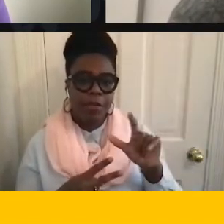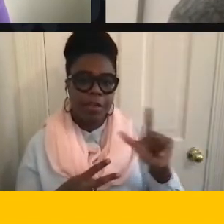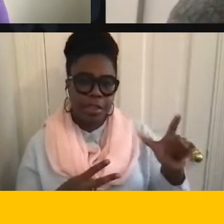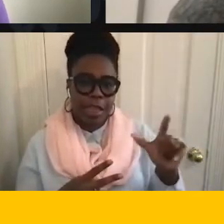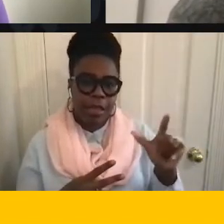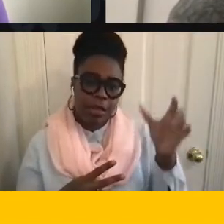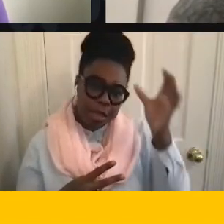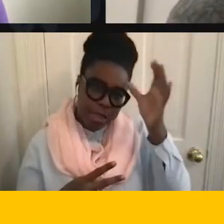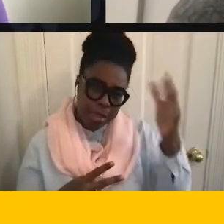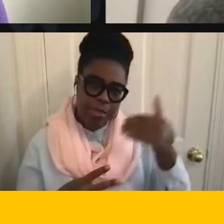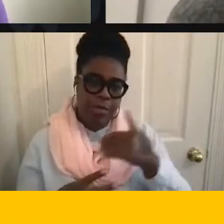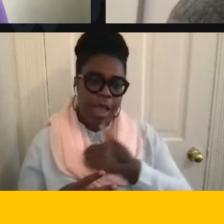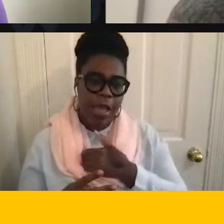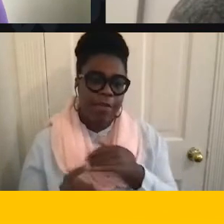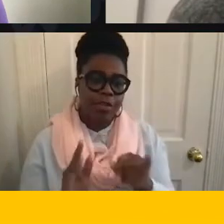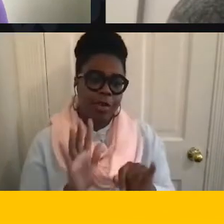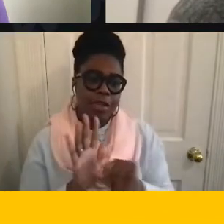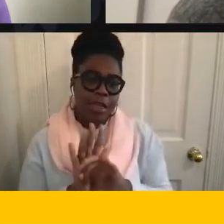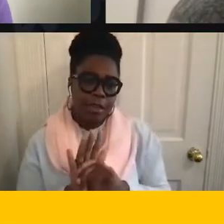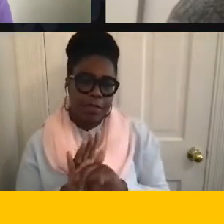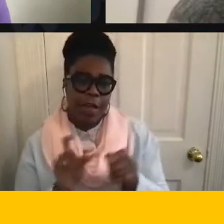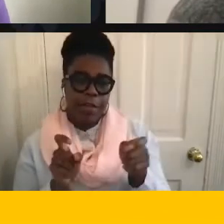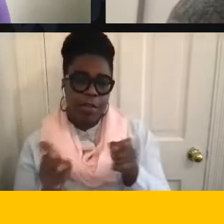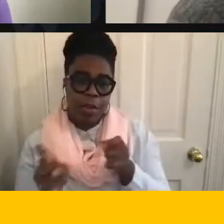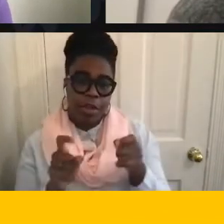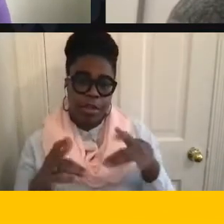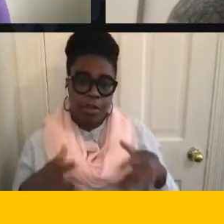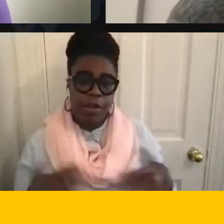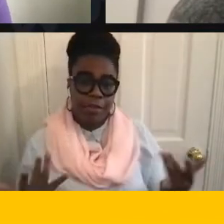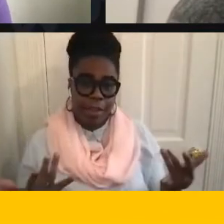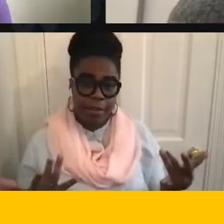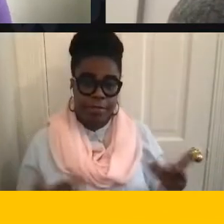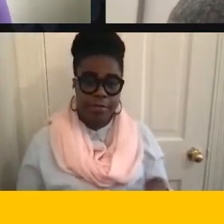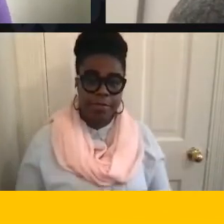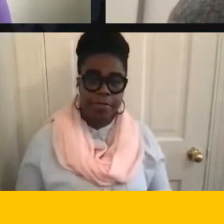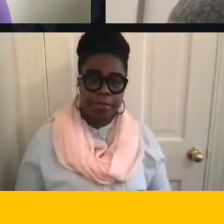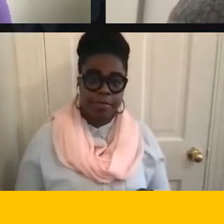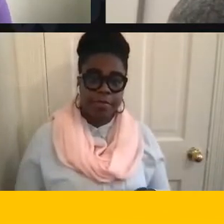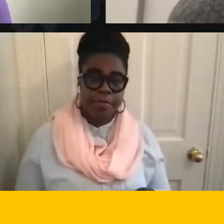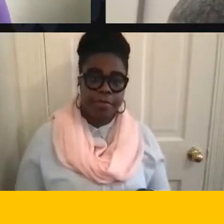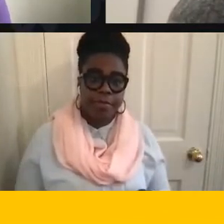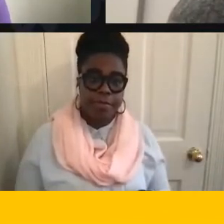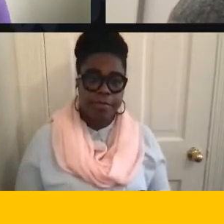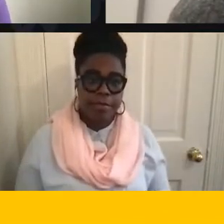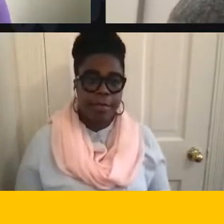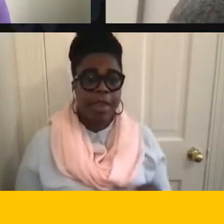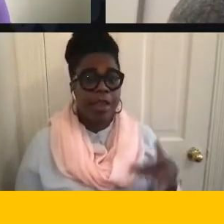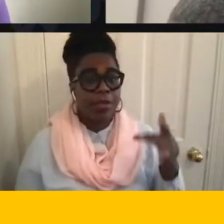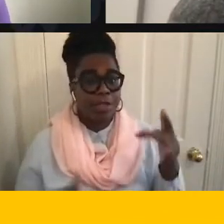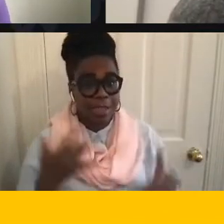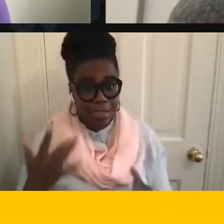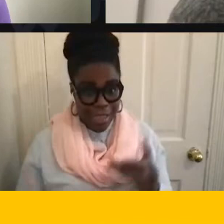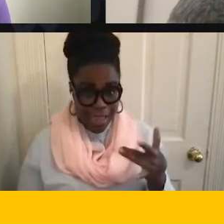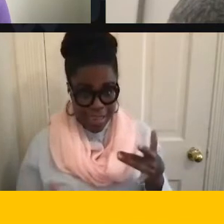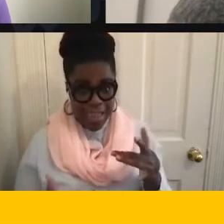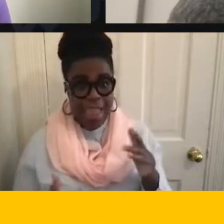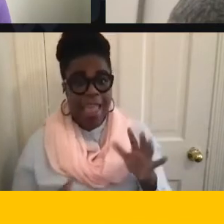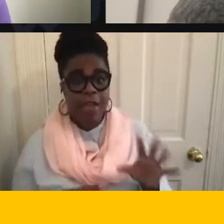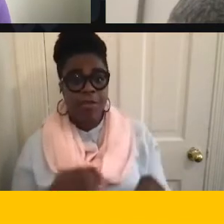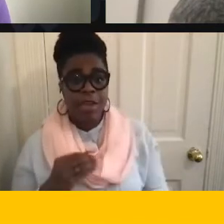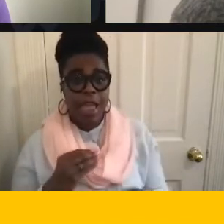actually identify the regulatory event. So no, it was exciting, it would have added more conditions to the RNA sequencing